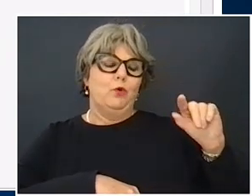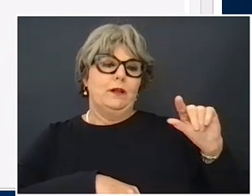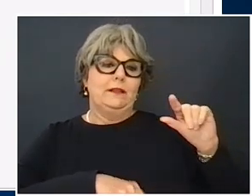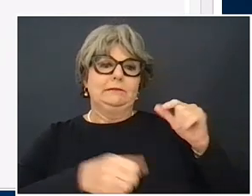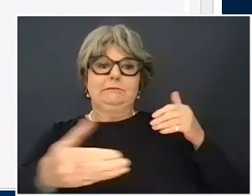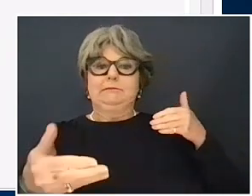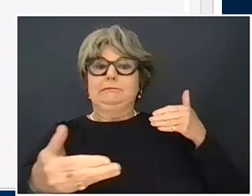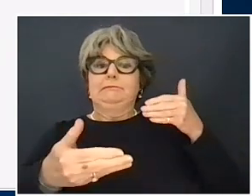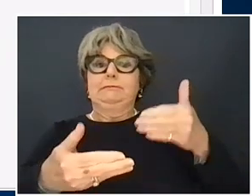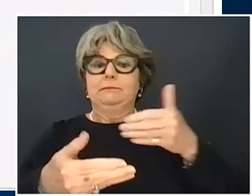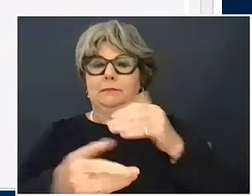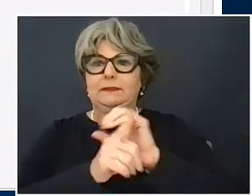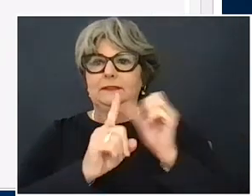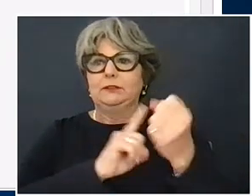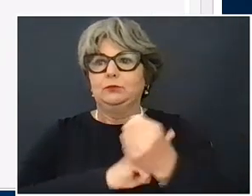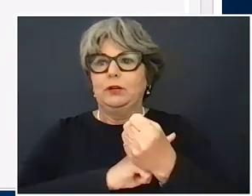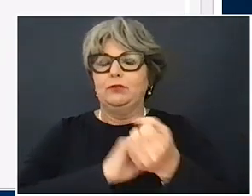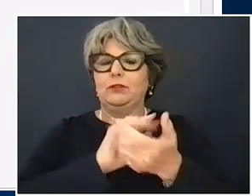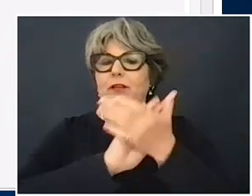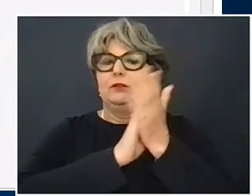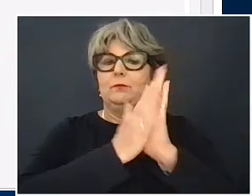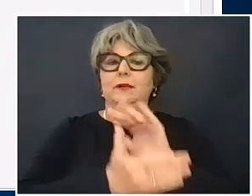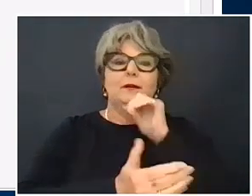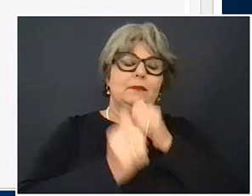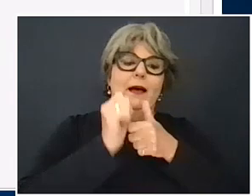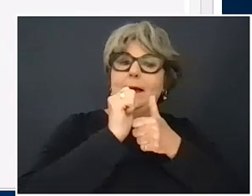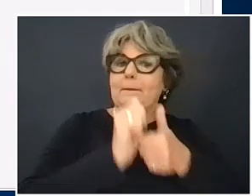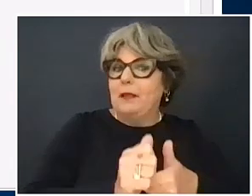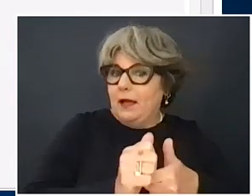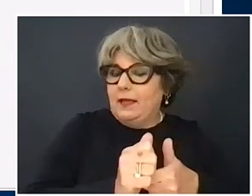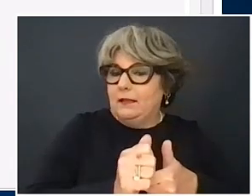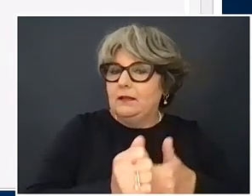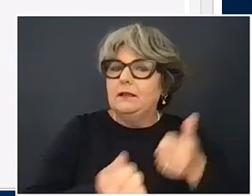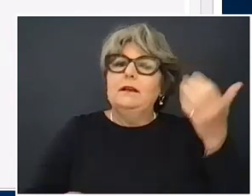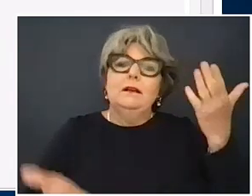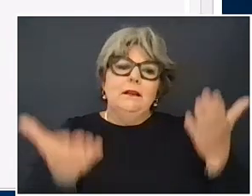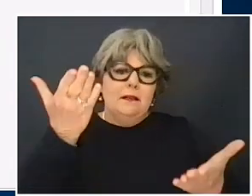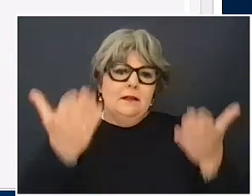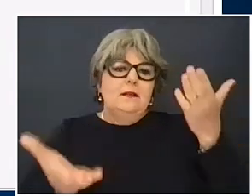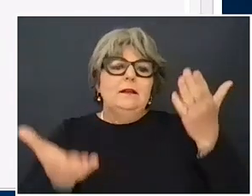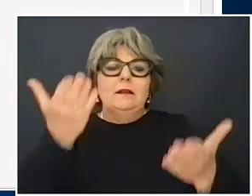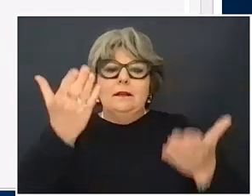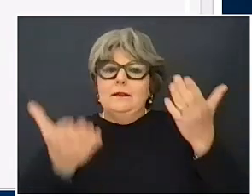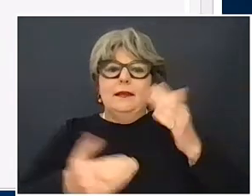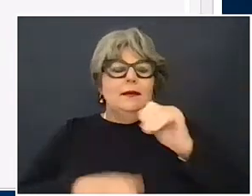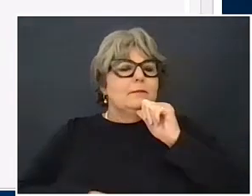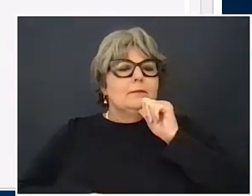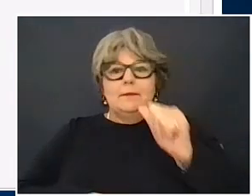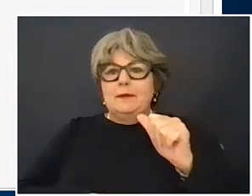non-compliant which may in some cases may not be a negative action, it may be a